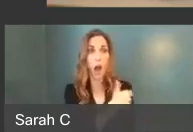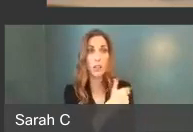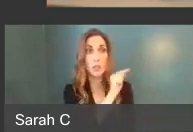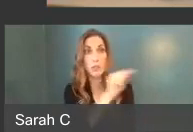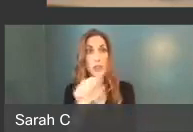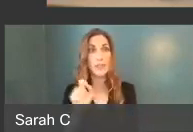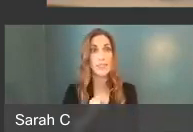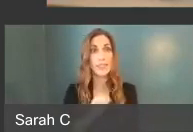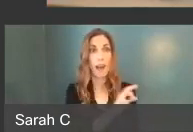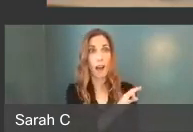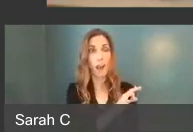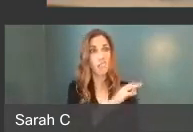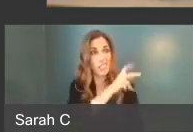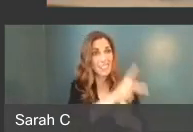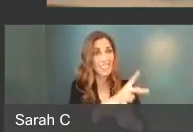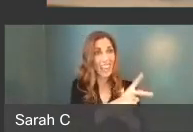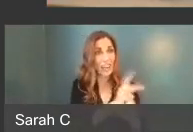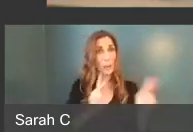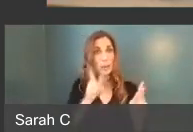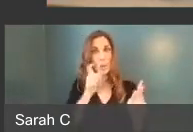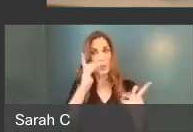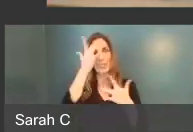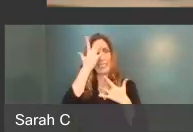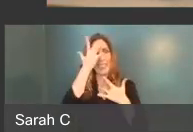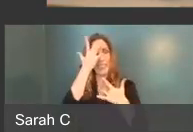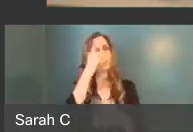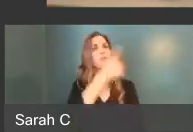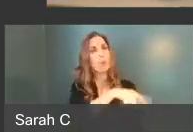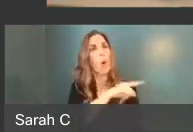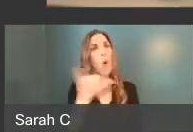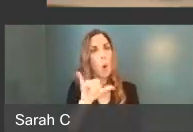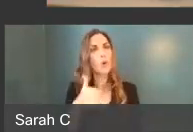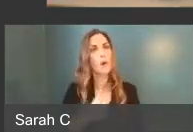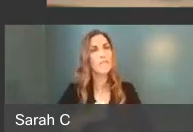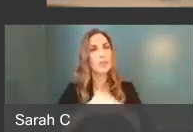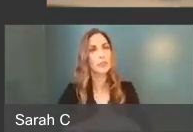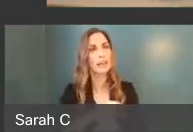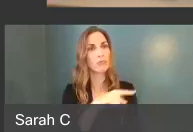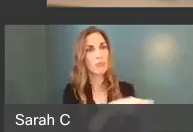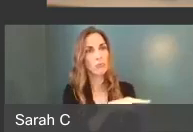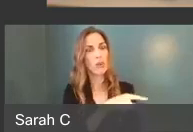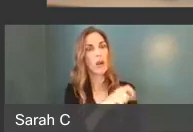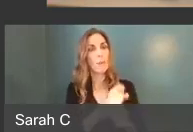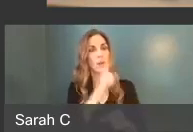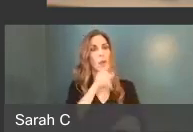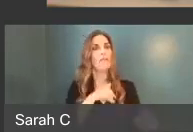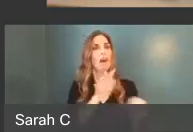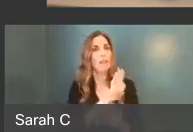take care of somebody with coronavirus are also protected so that we have enough hospital beds, not